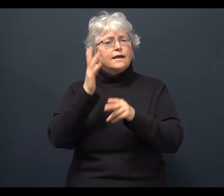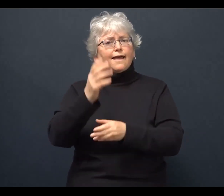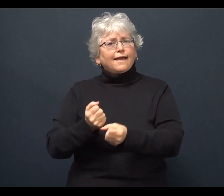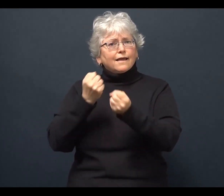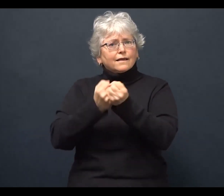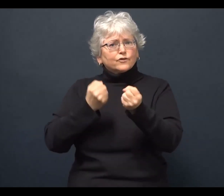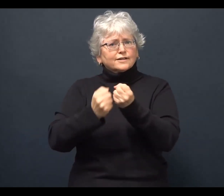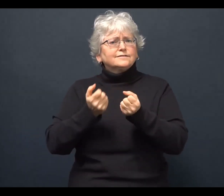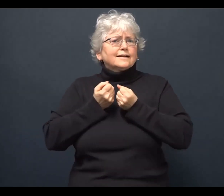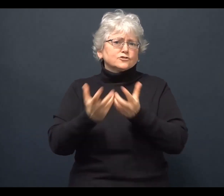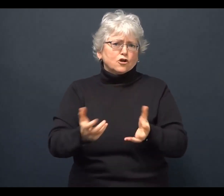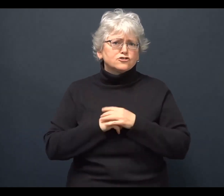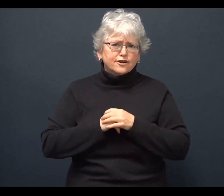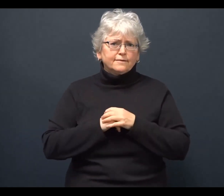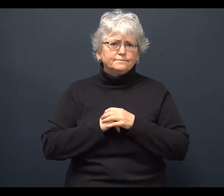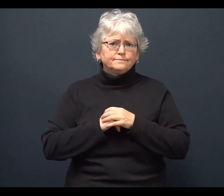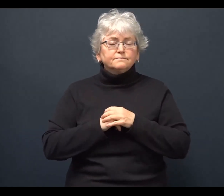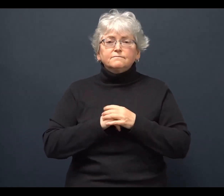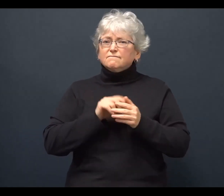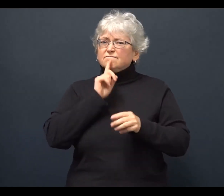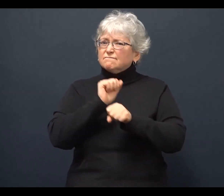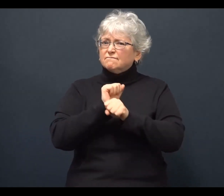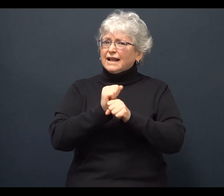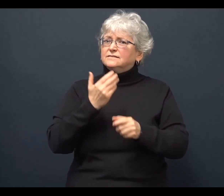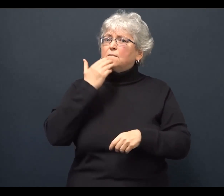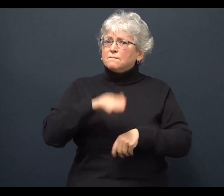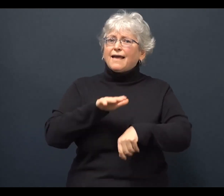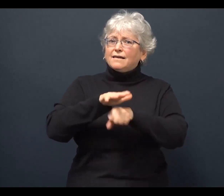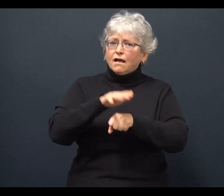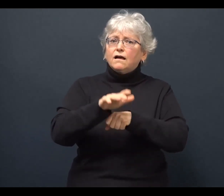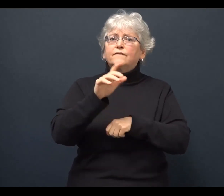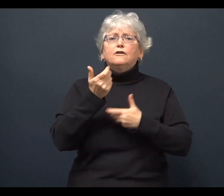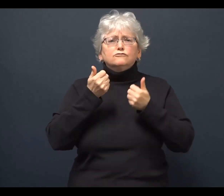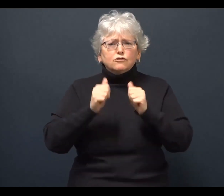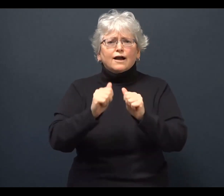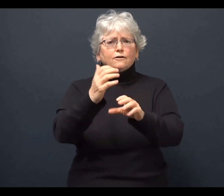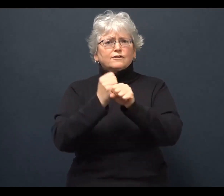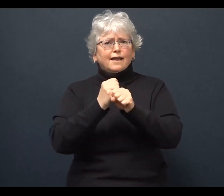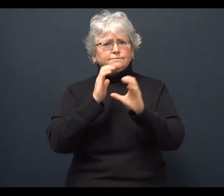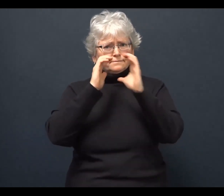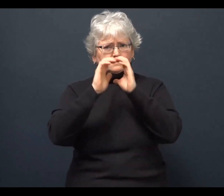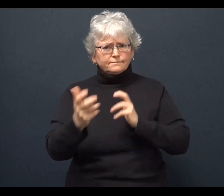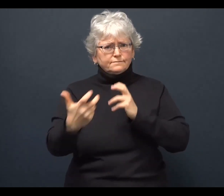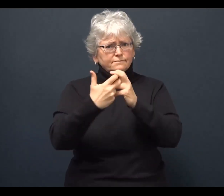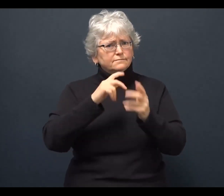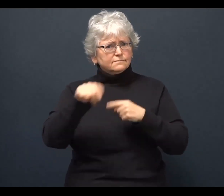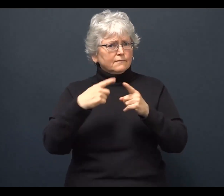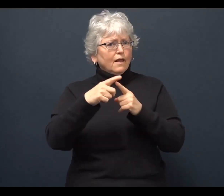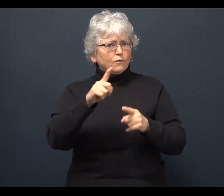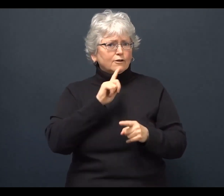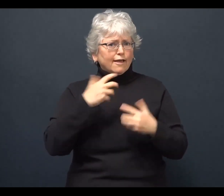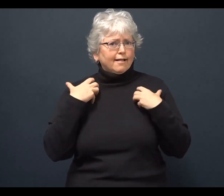advocacy exhaustion it's bad enough trying to get communication accommodations when